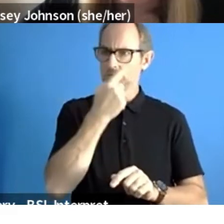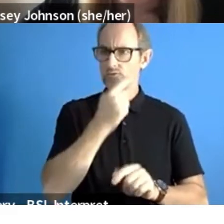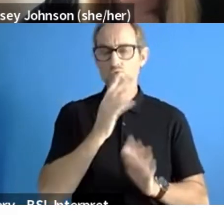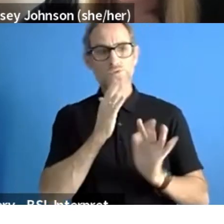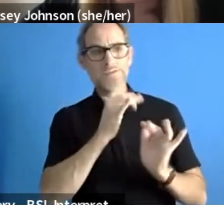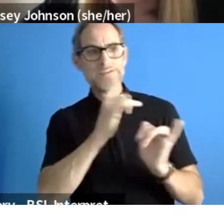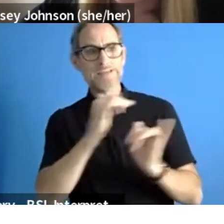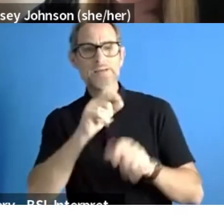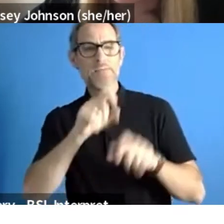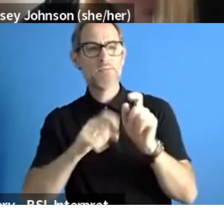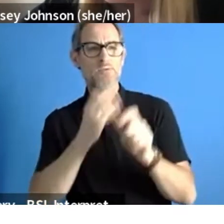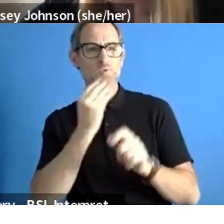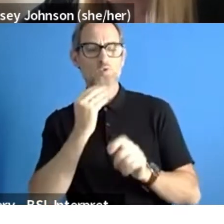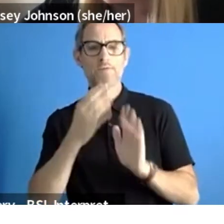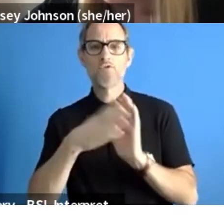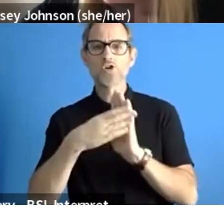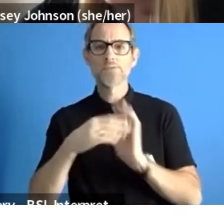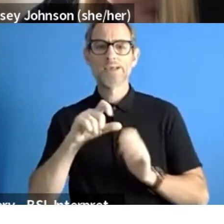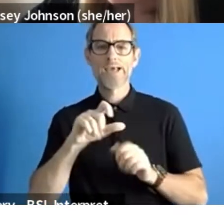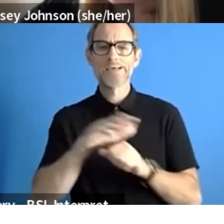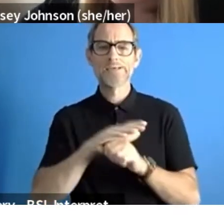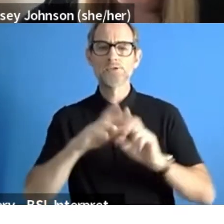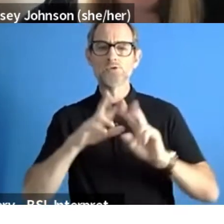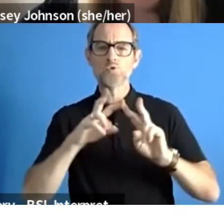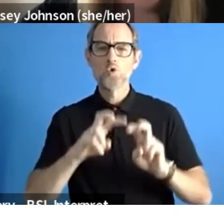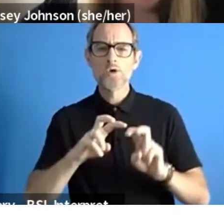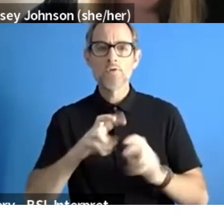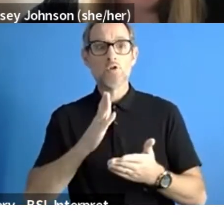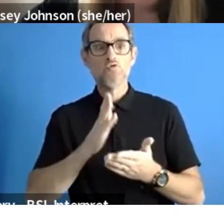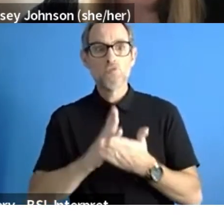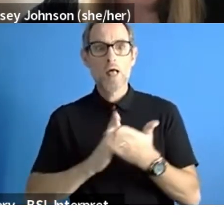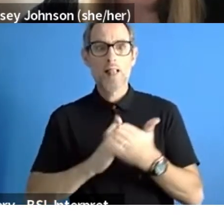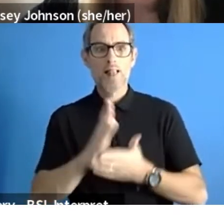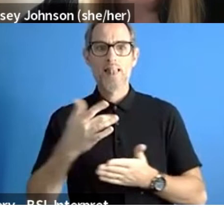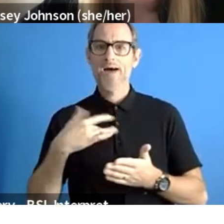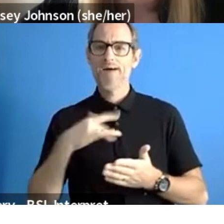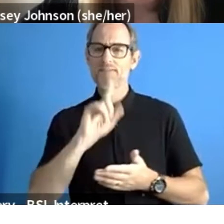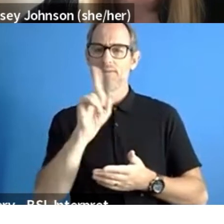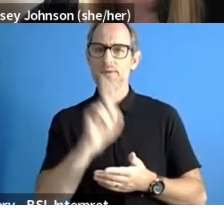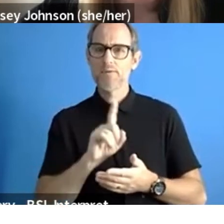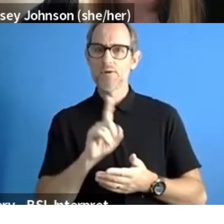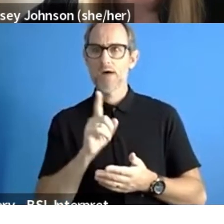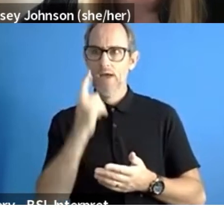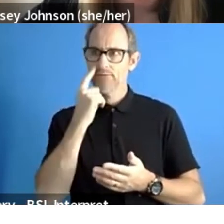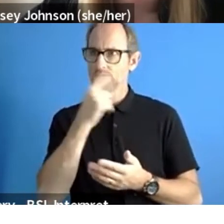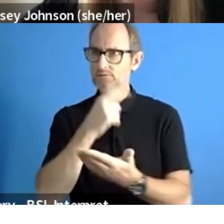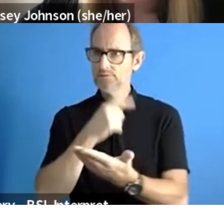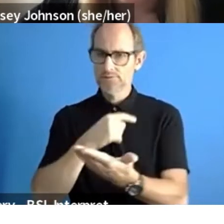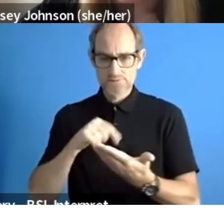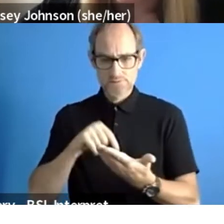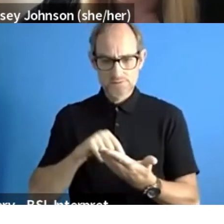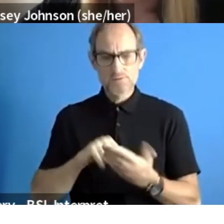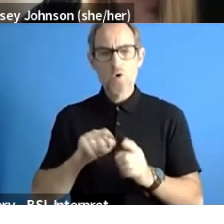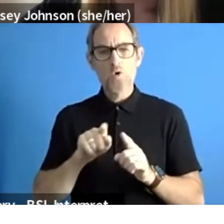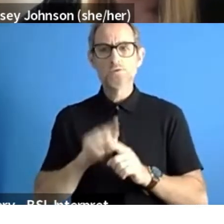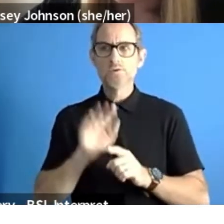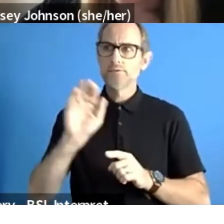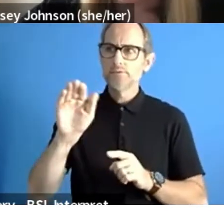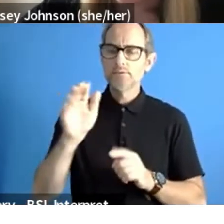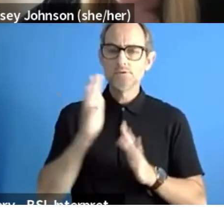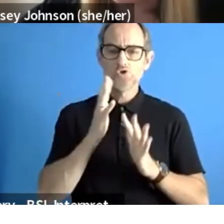also good to chick for evidence that product works with assistive